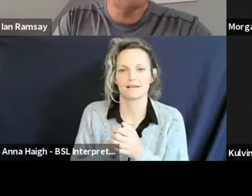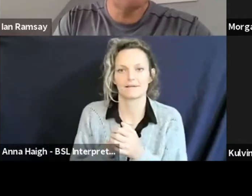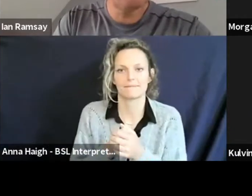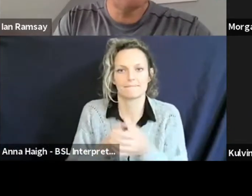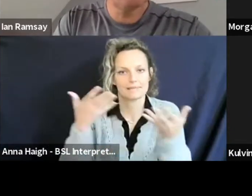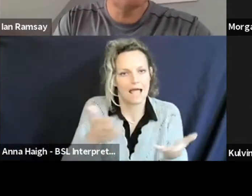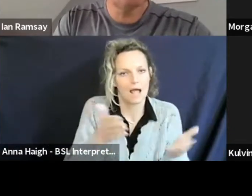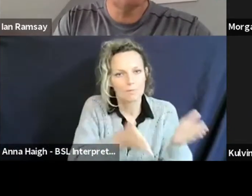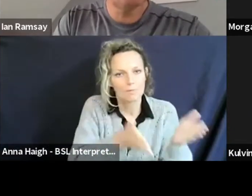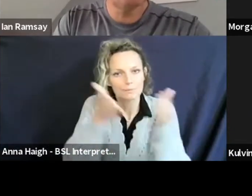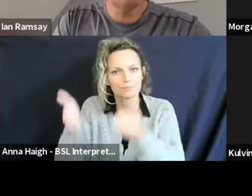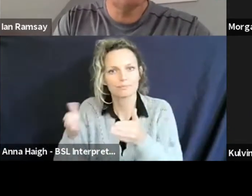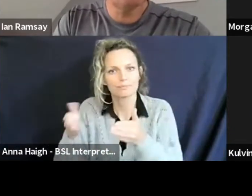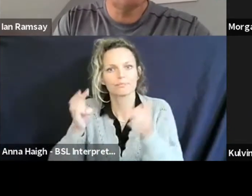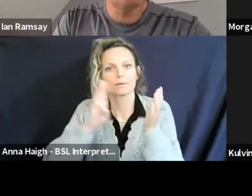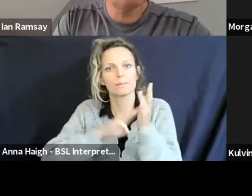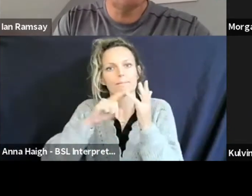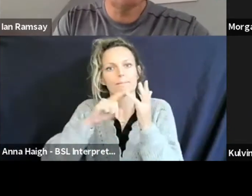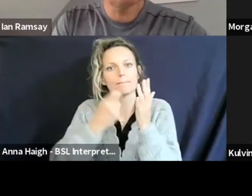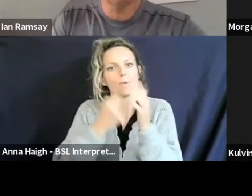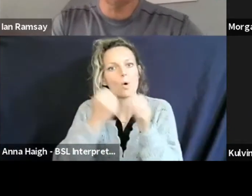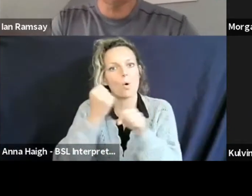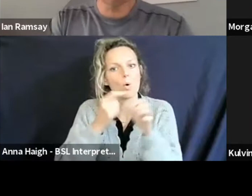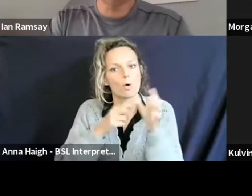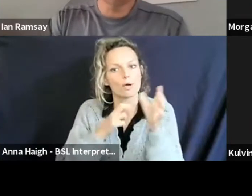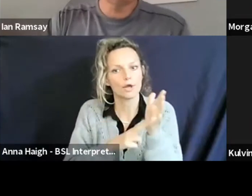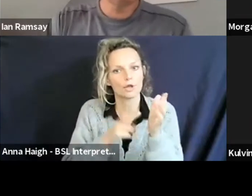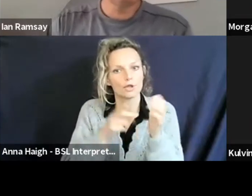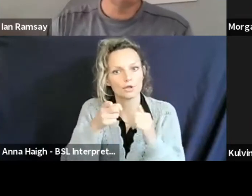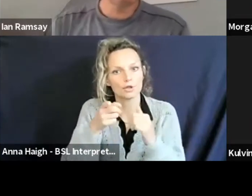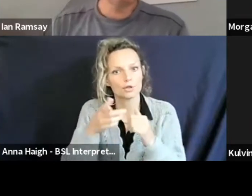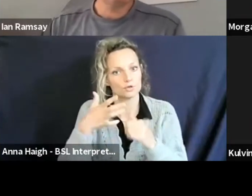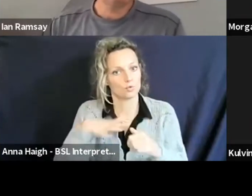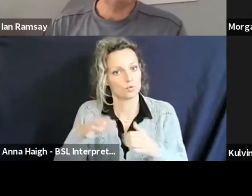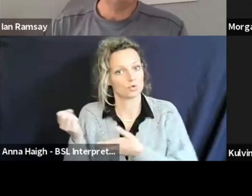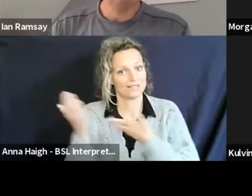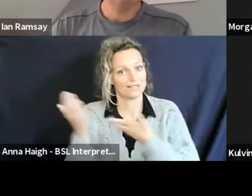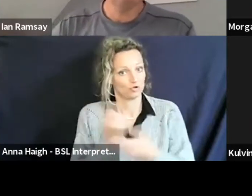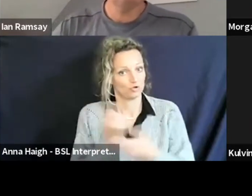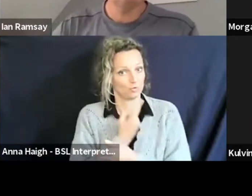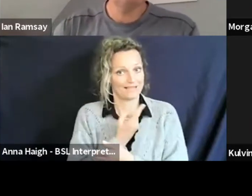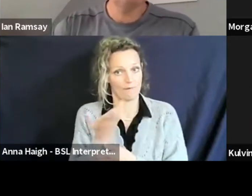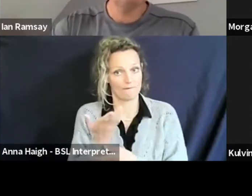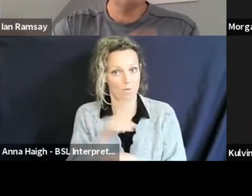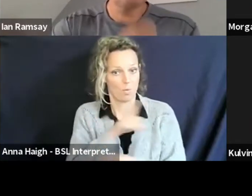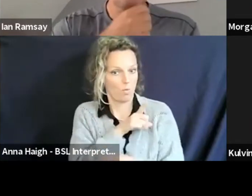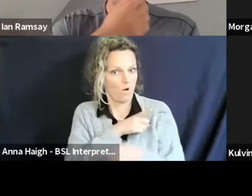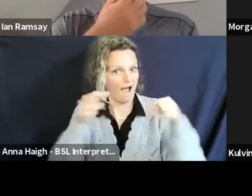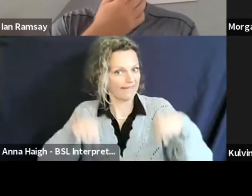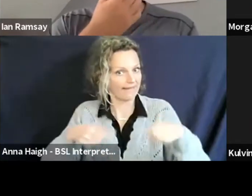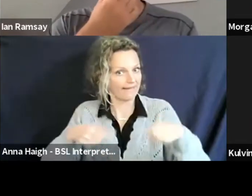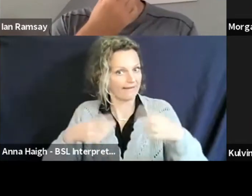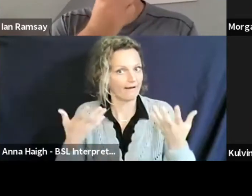I wanted to be here to participate in that, thank you.